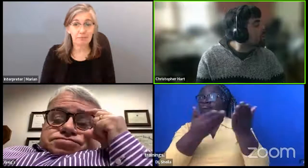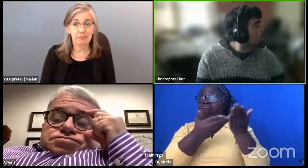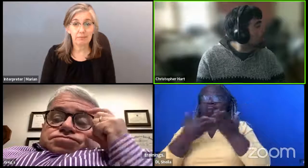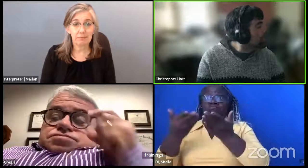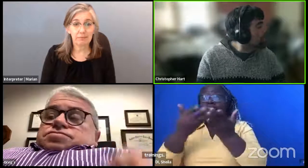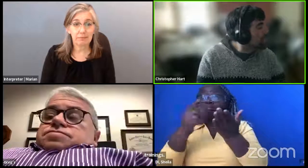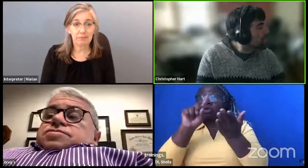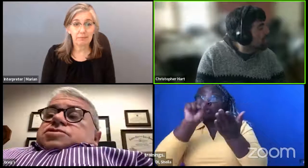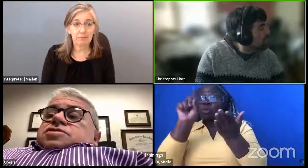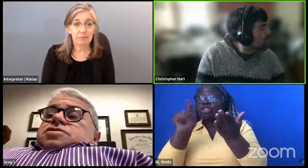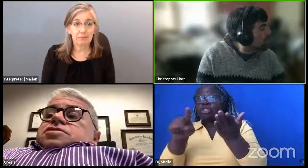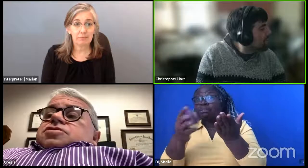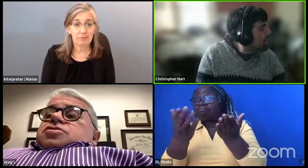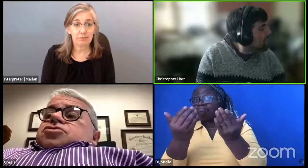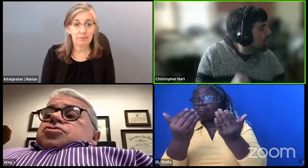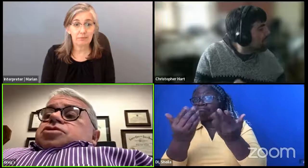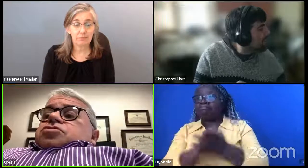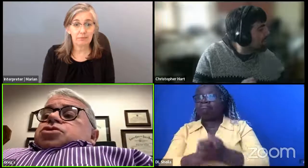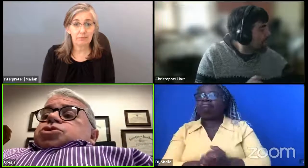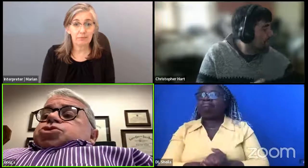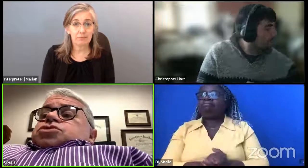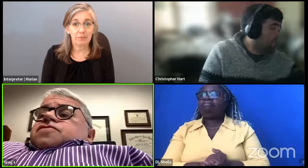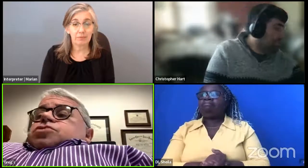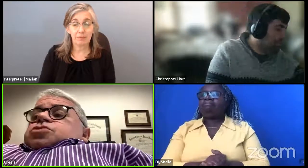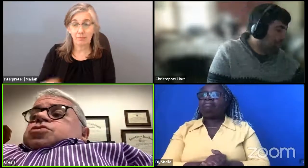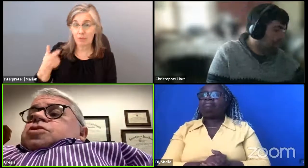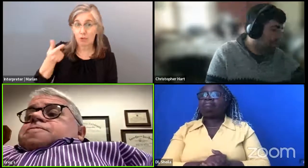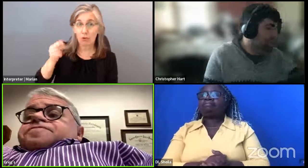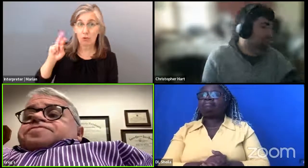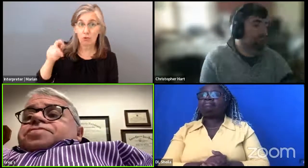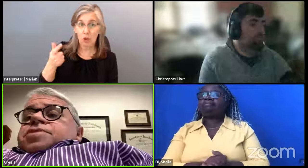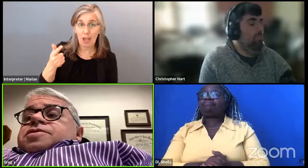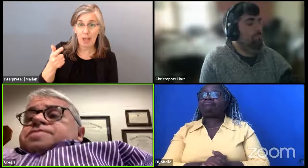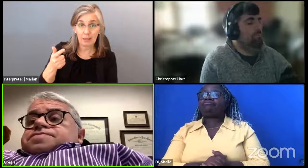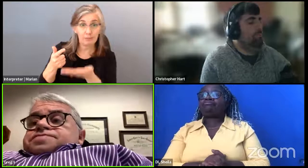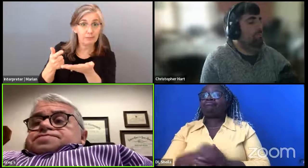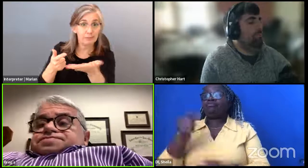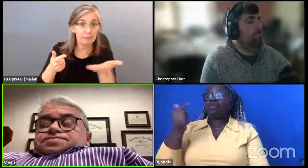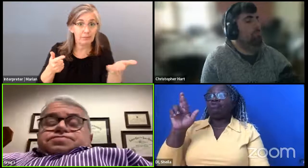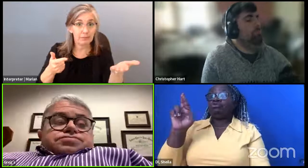Are there any questions for Mr. Hart?